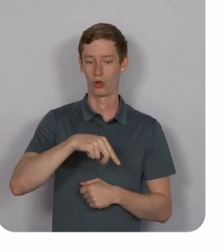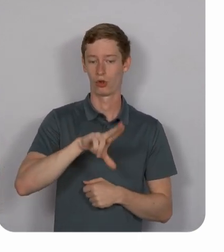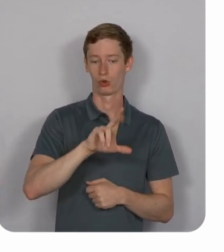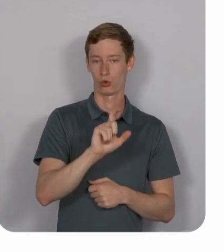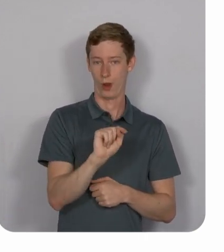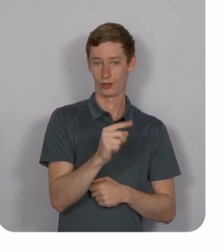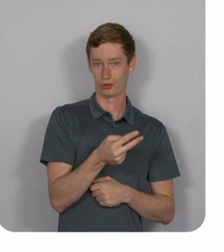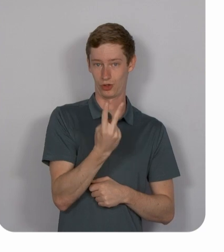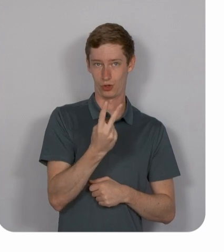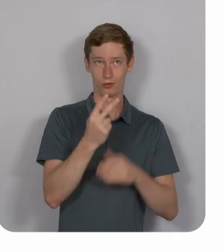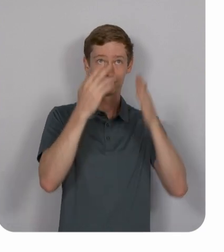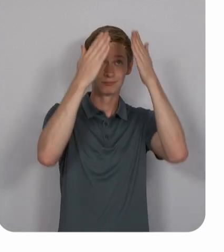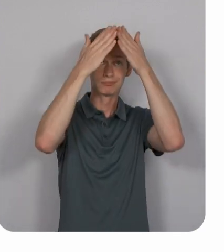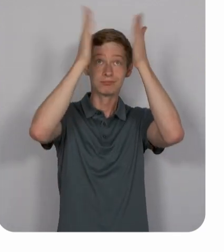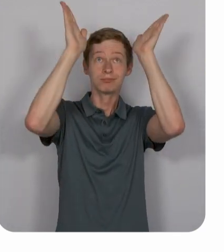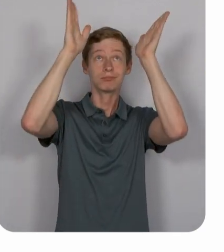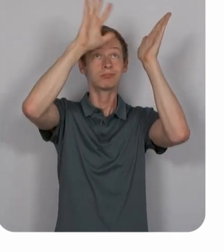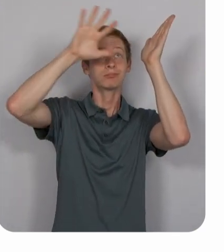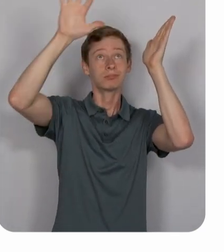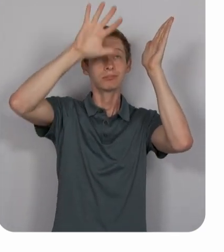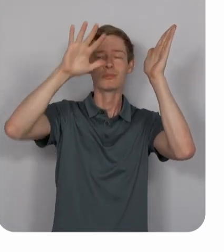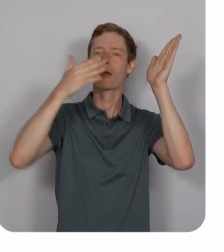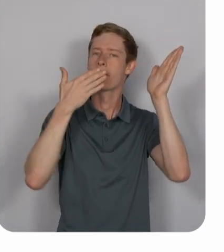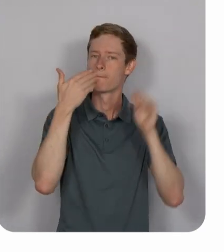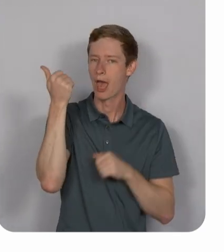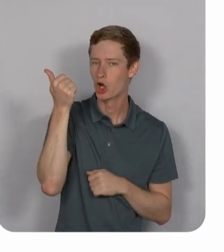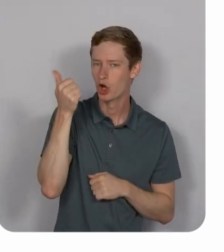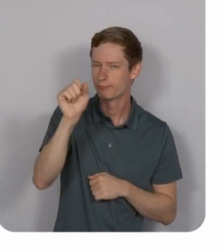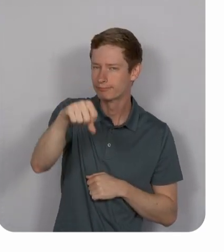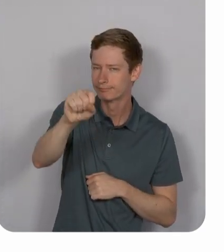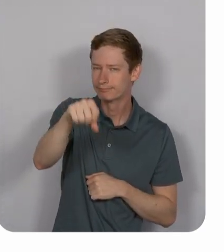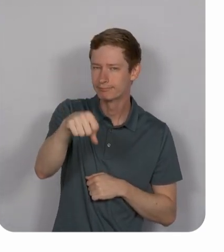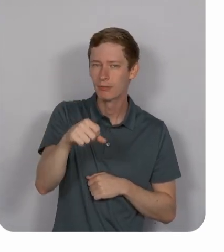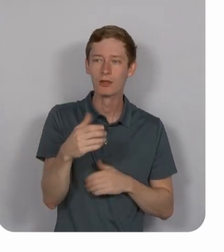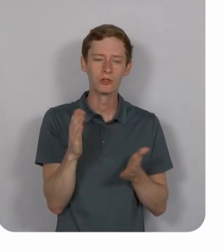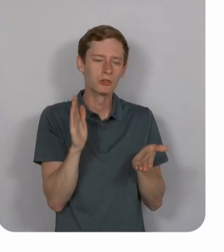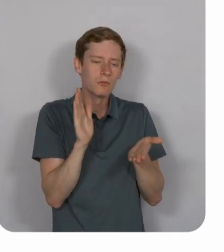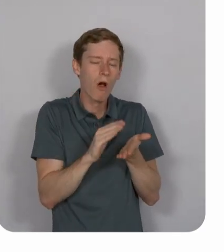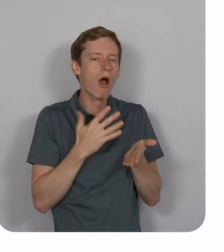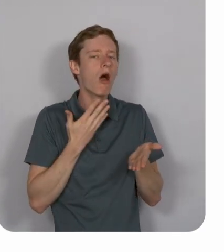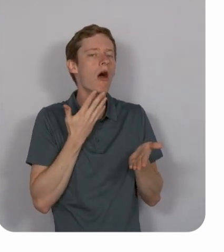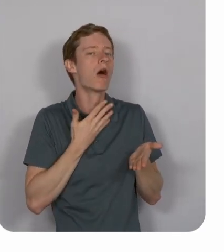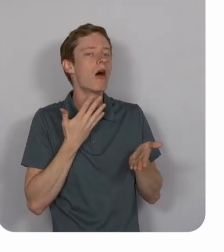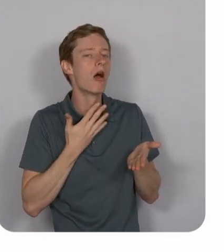the head where controller tracking is significantly better. And it also has a small area under the chin where tracking is better.